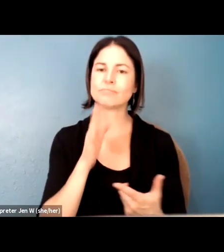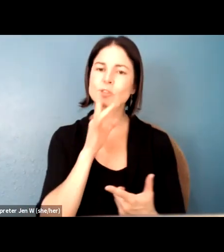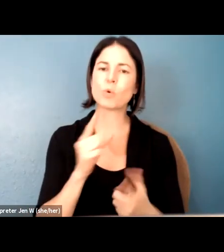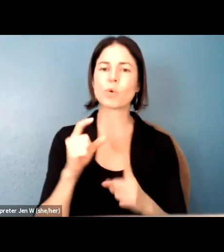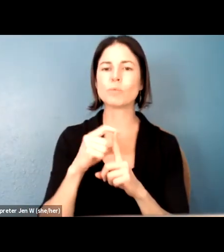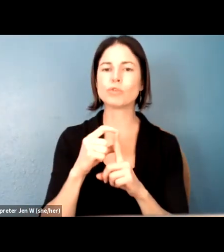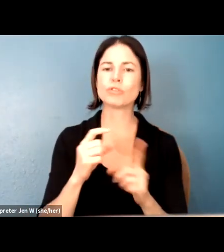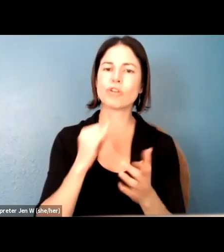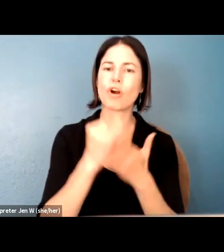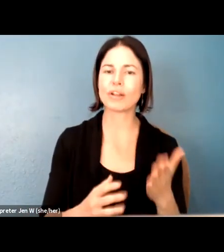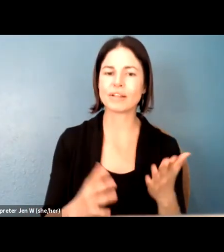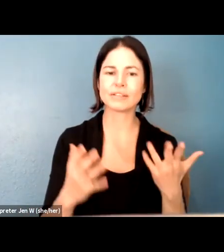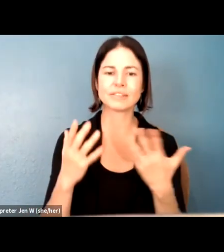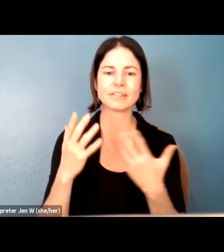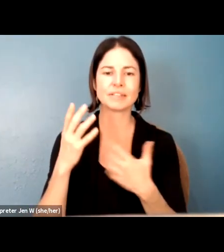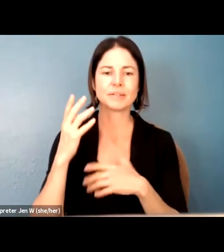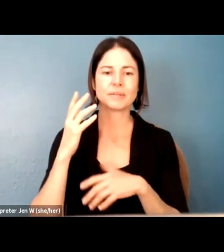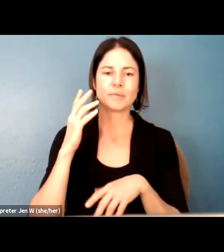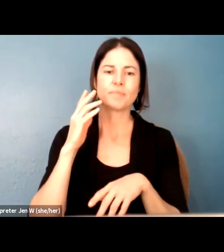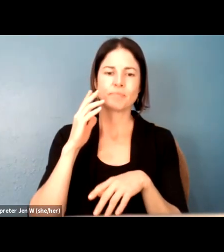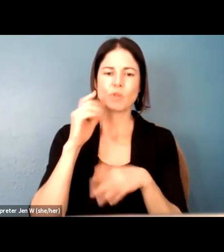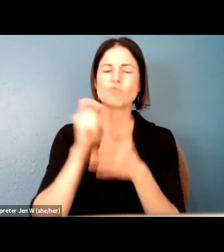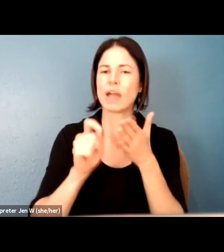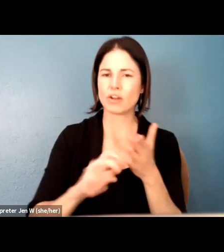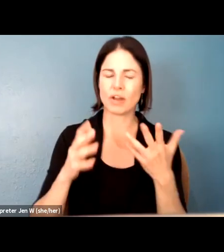creative space maker. She is involved in multiple projects